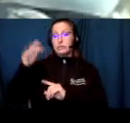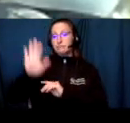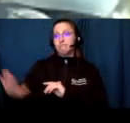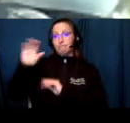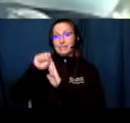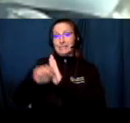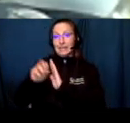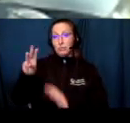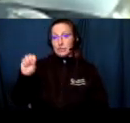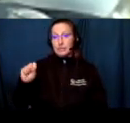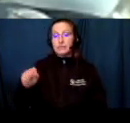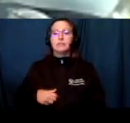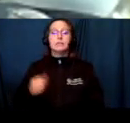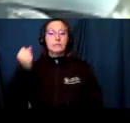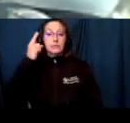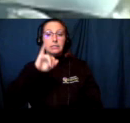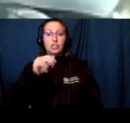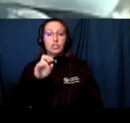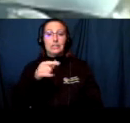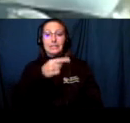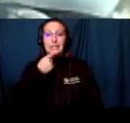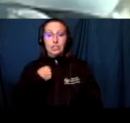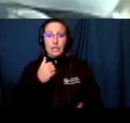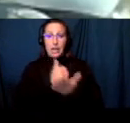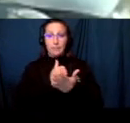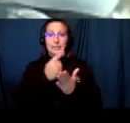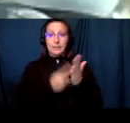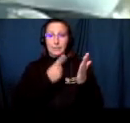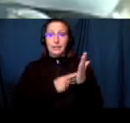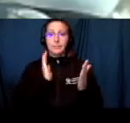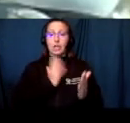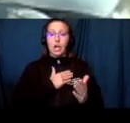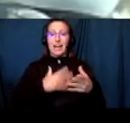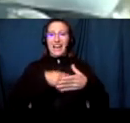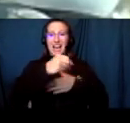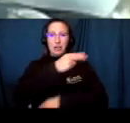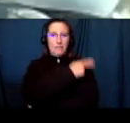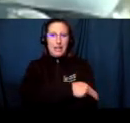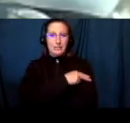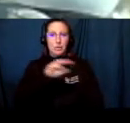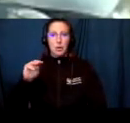she helps our out-of-hospital birth midwives who don't have the same access to technology